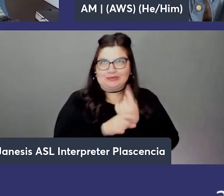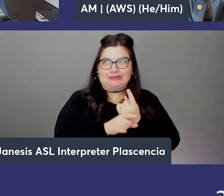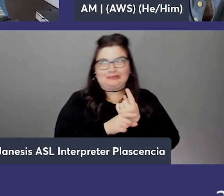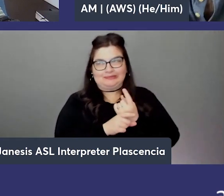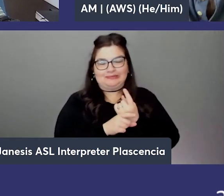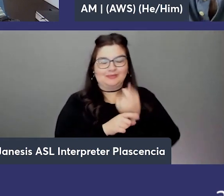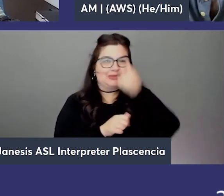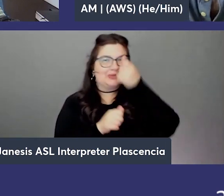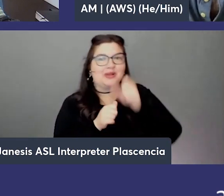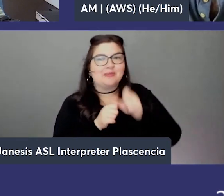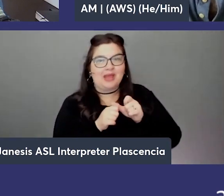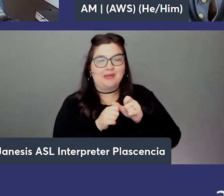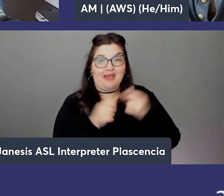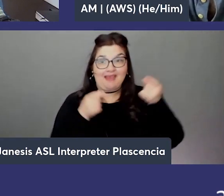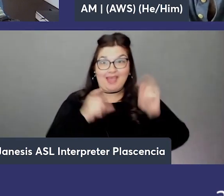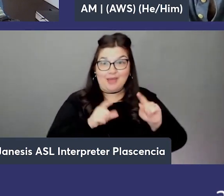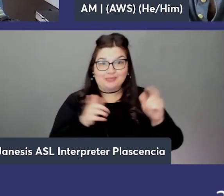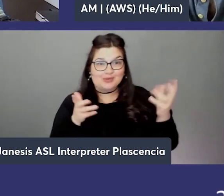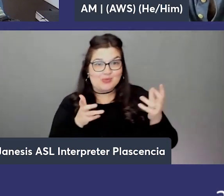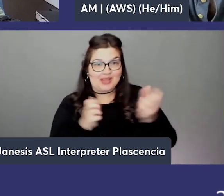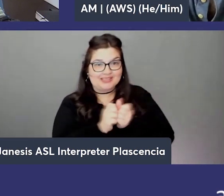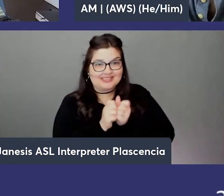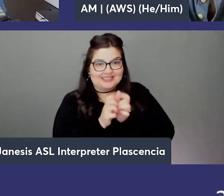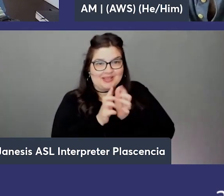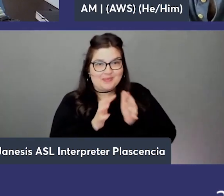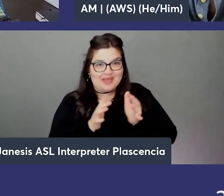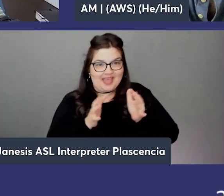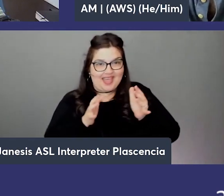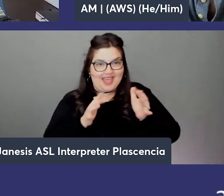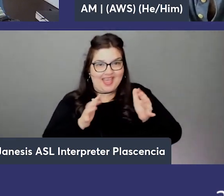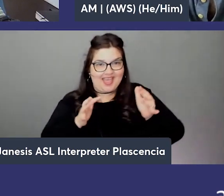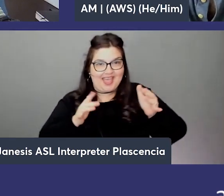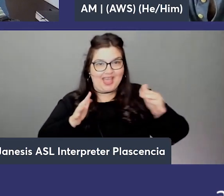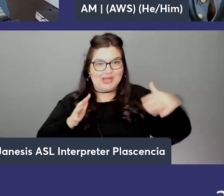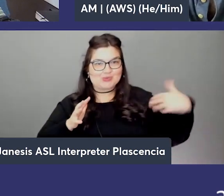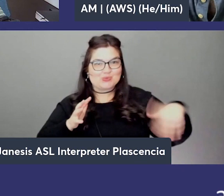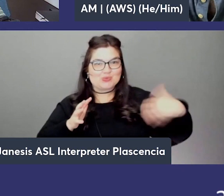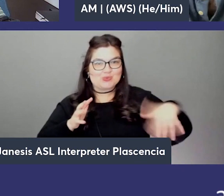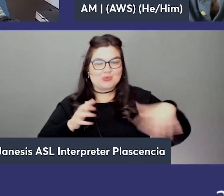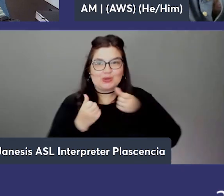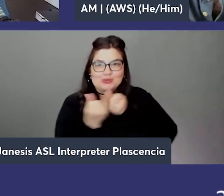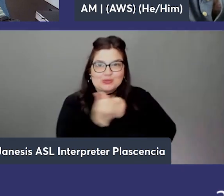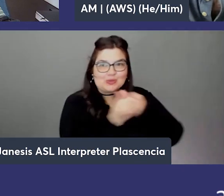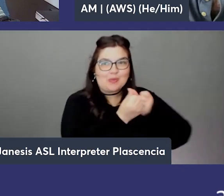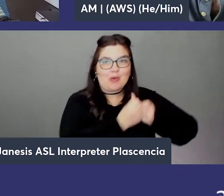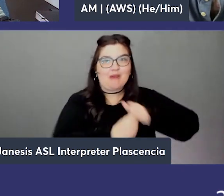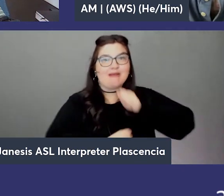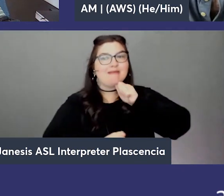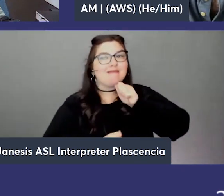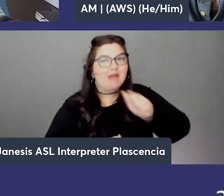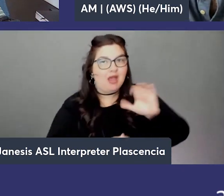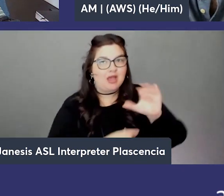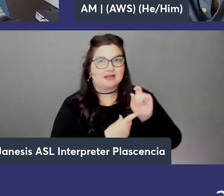we're expanding this. We're expanding to support also non-classical serverless workloads, like you mentioned.